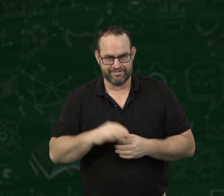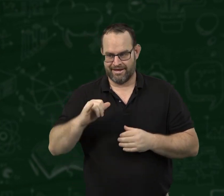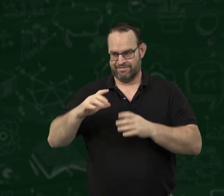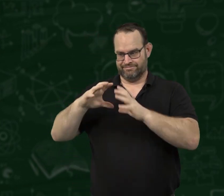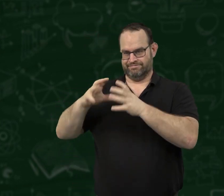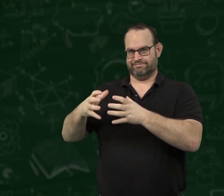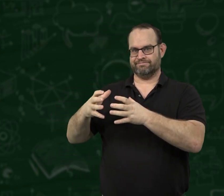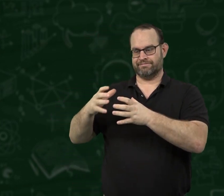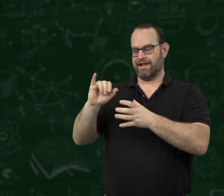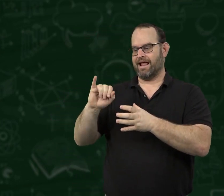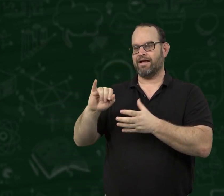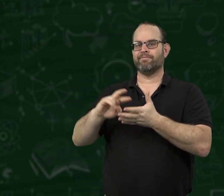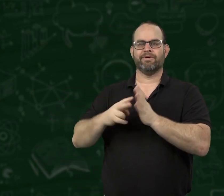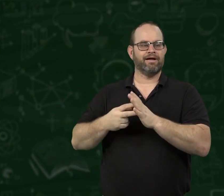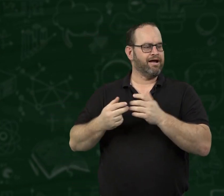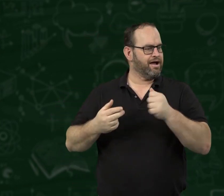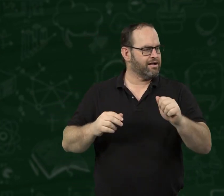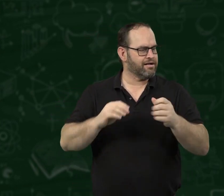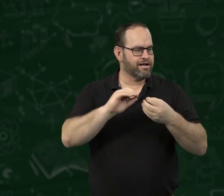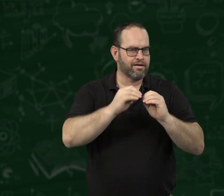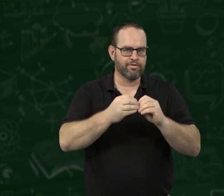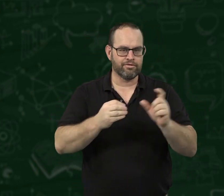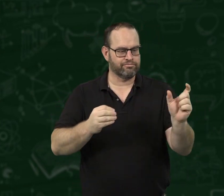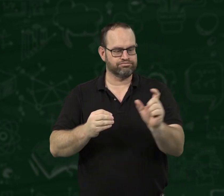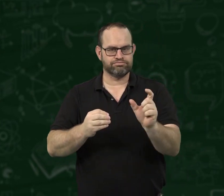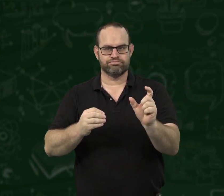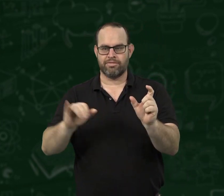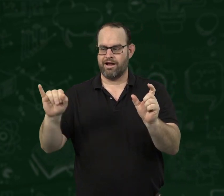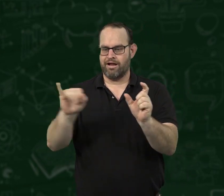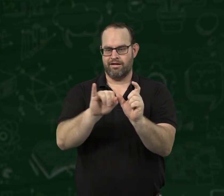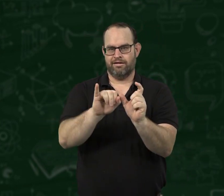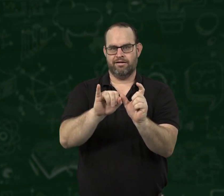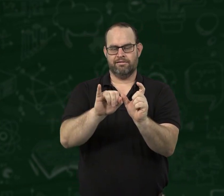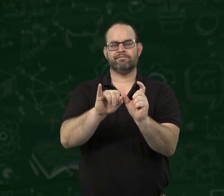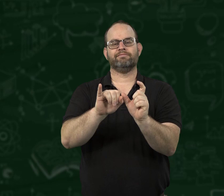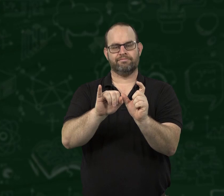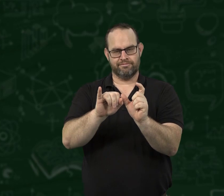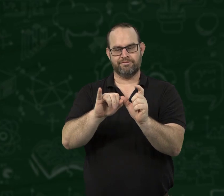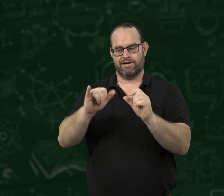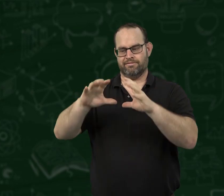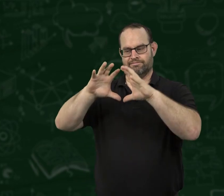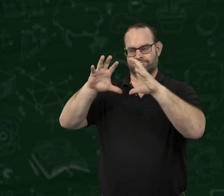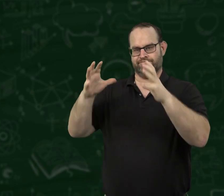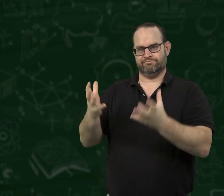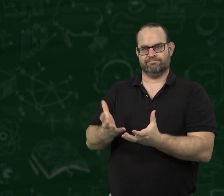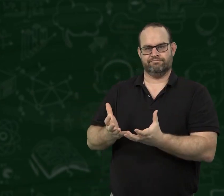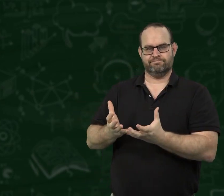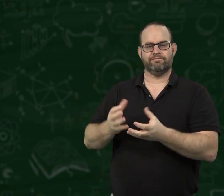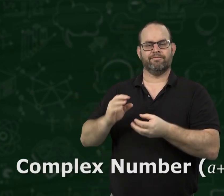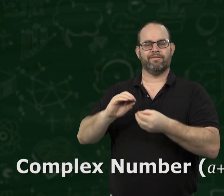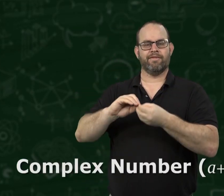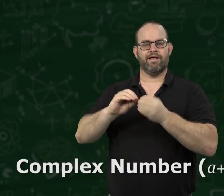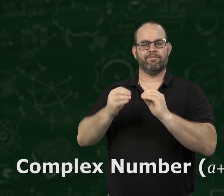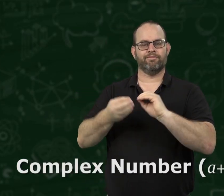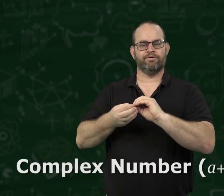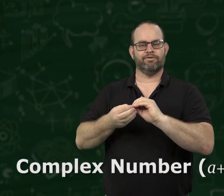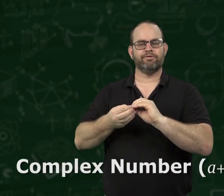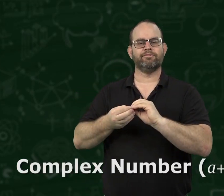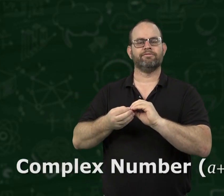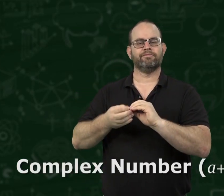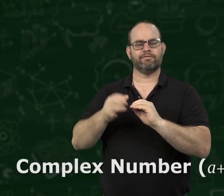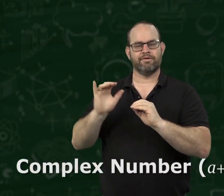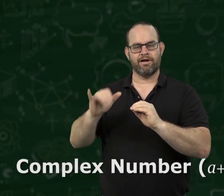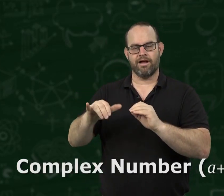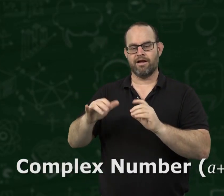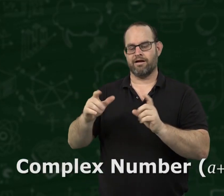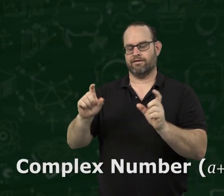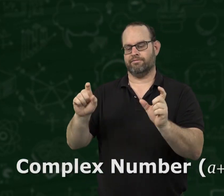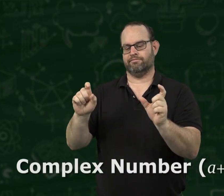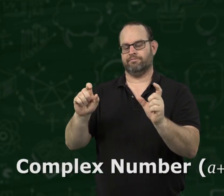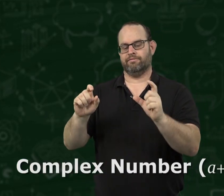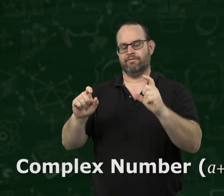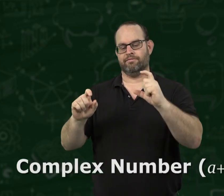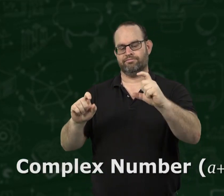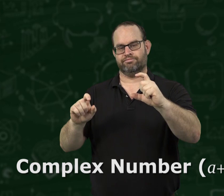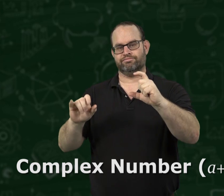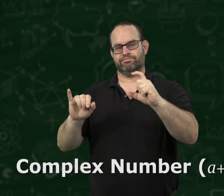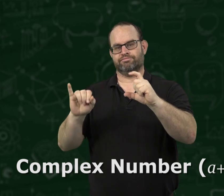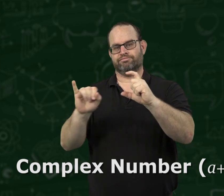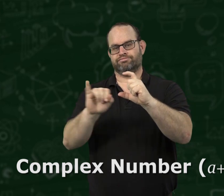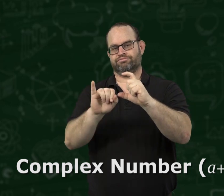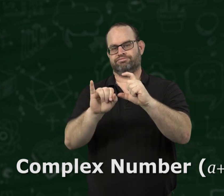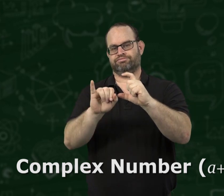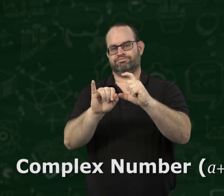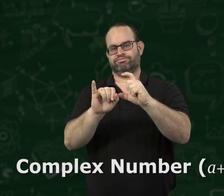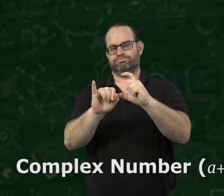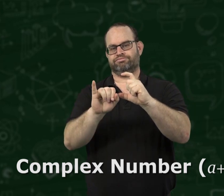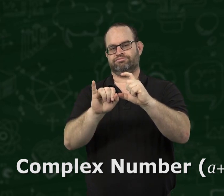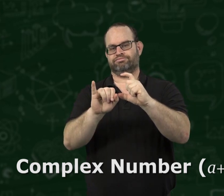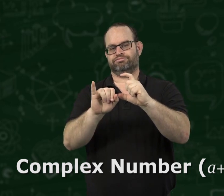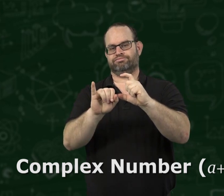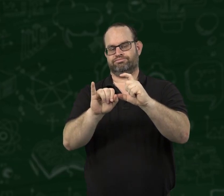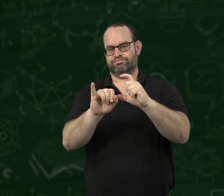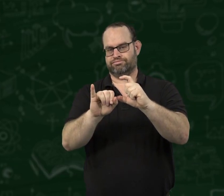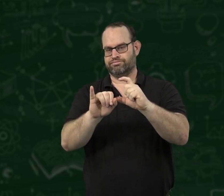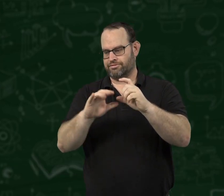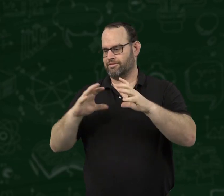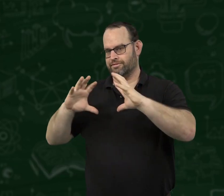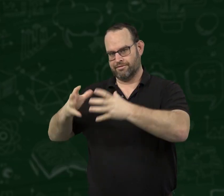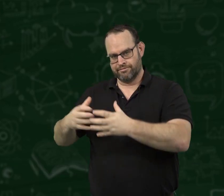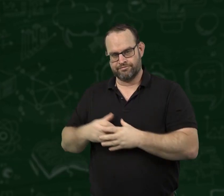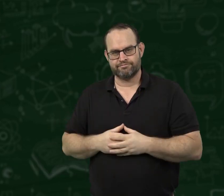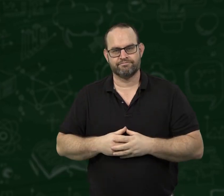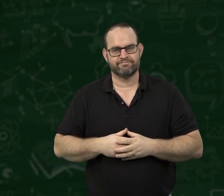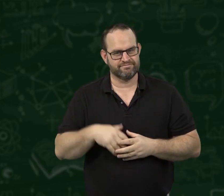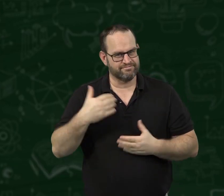Any real number paired with an imaginary number is a complex number.